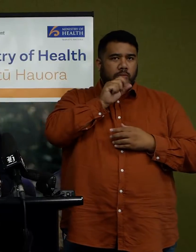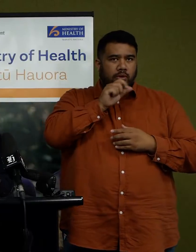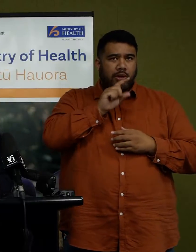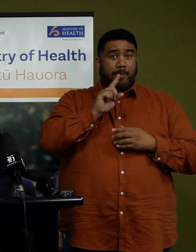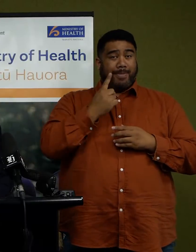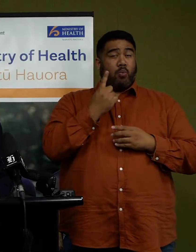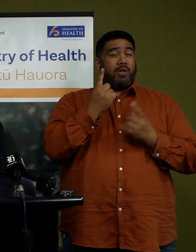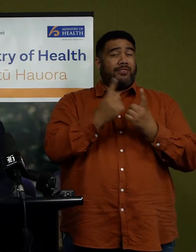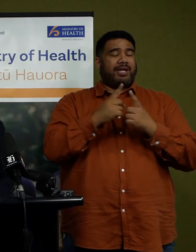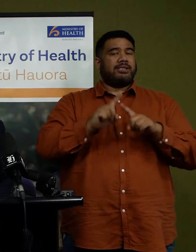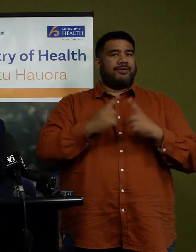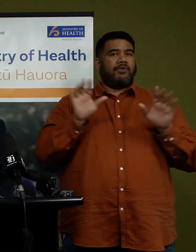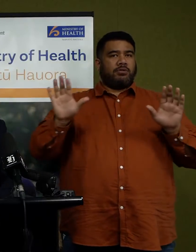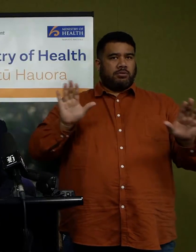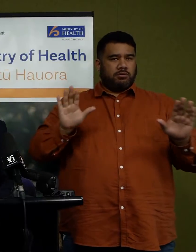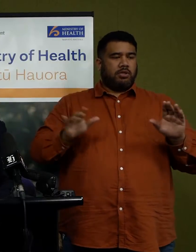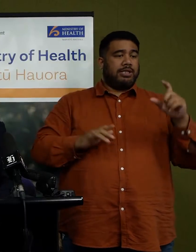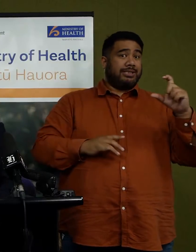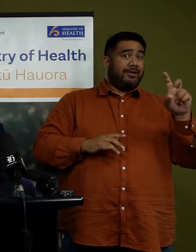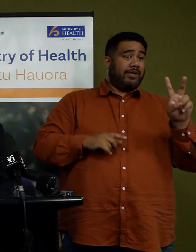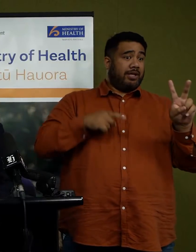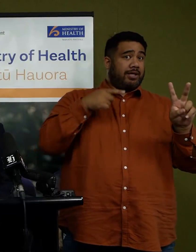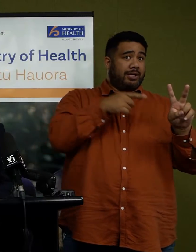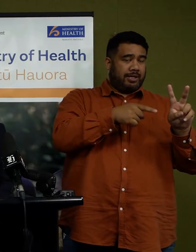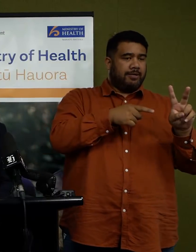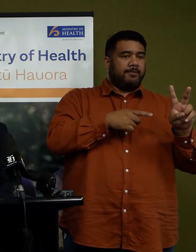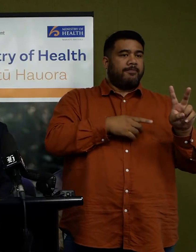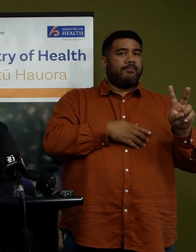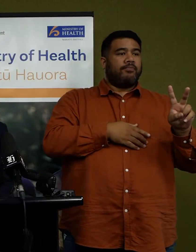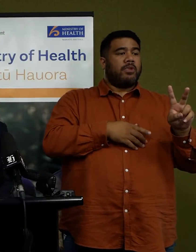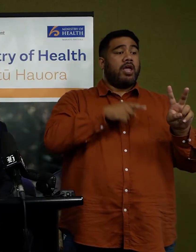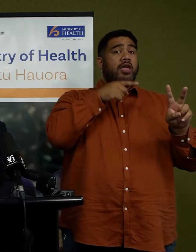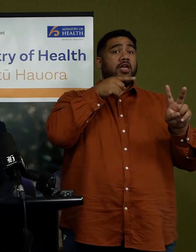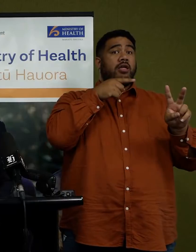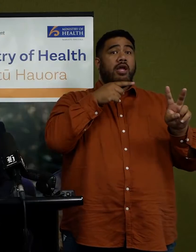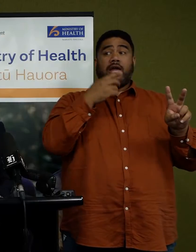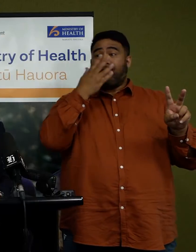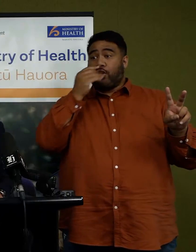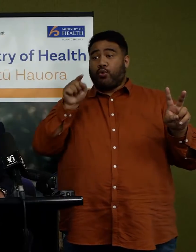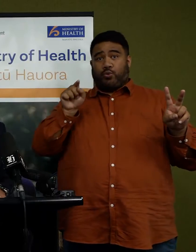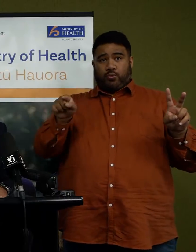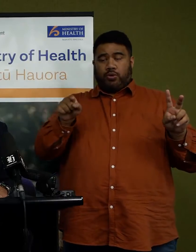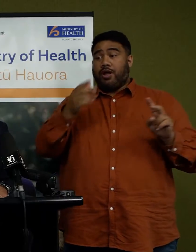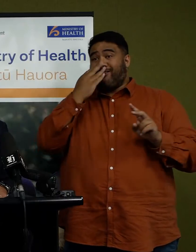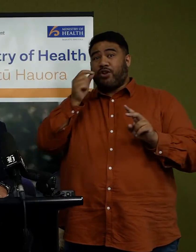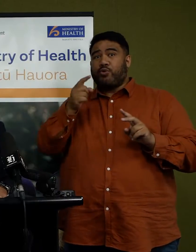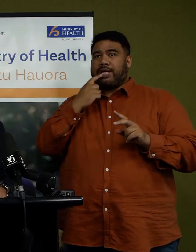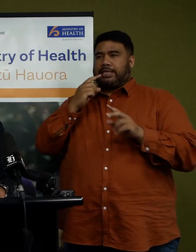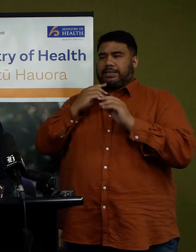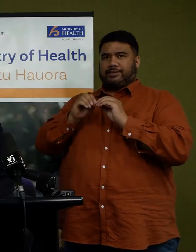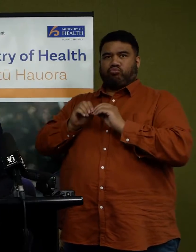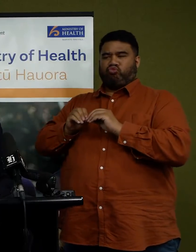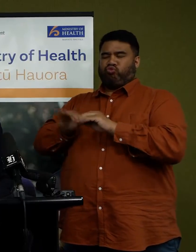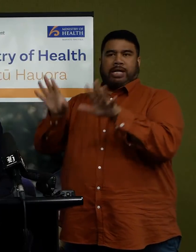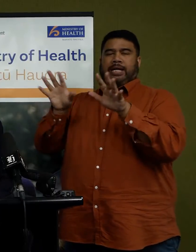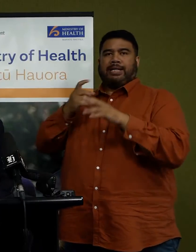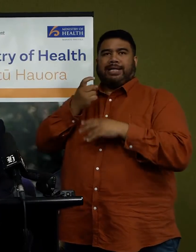First, COVID-19 does not transmit as efficiently as influenza from the data we have so far.